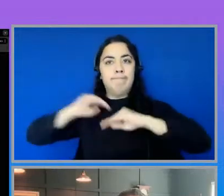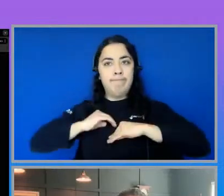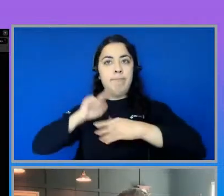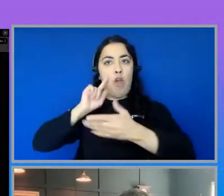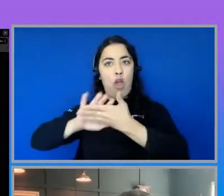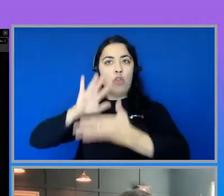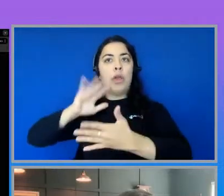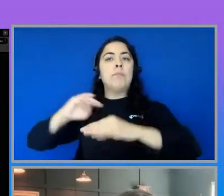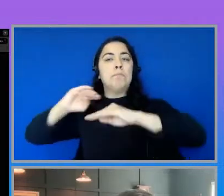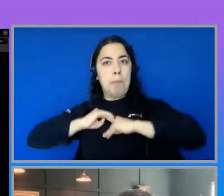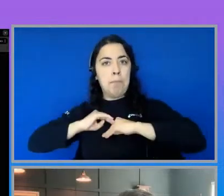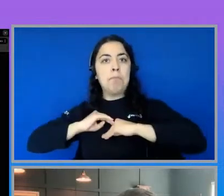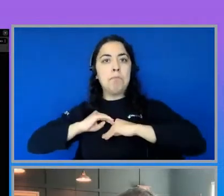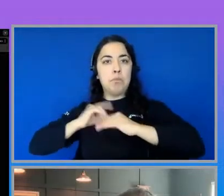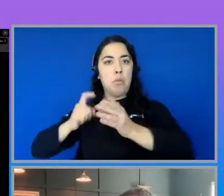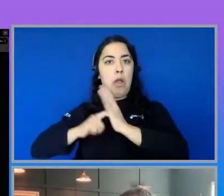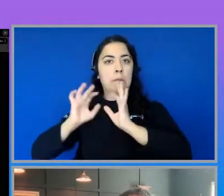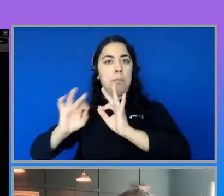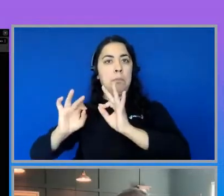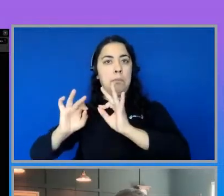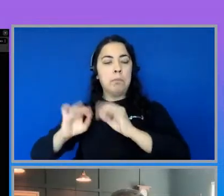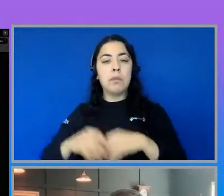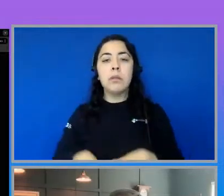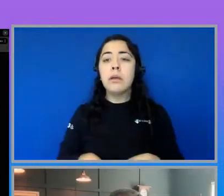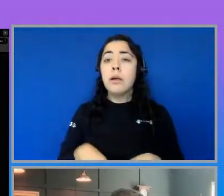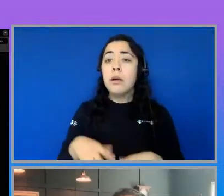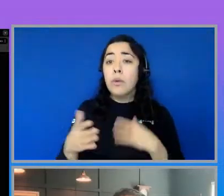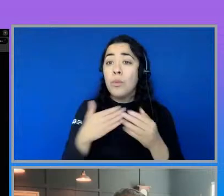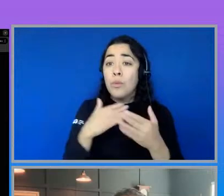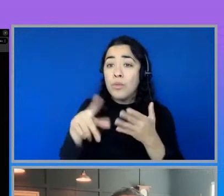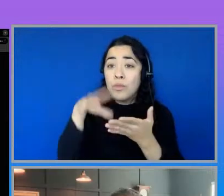Regardless of what we learn today. Please read them. Ask